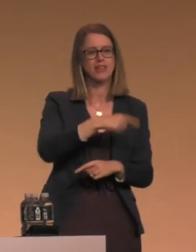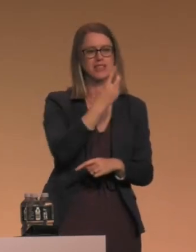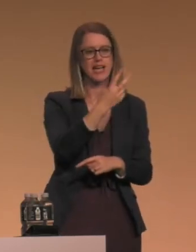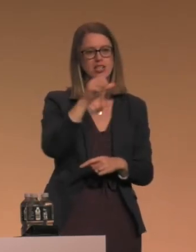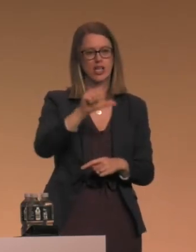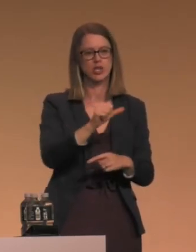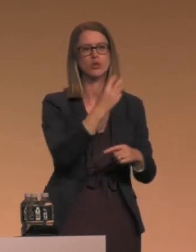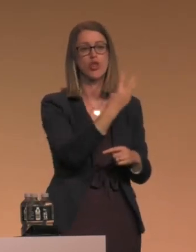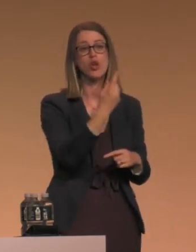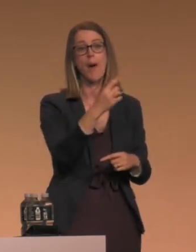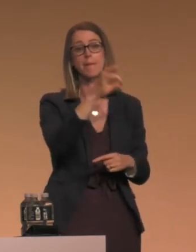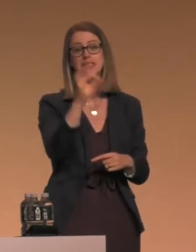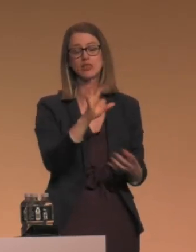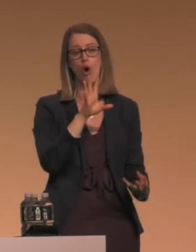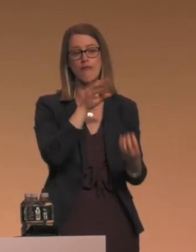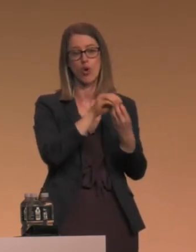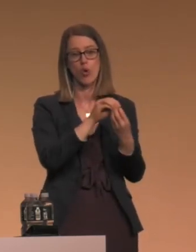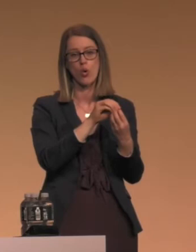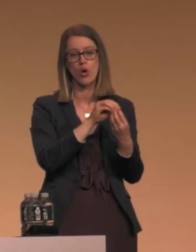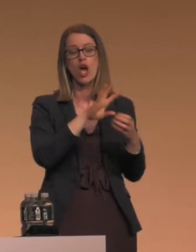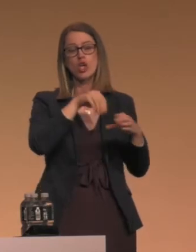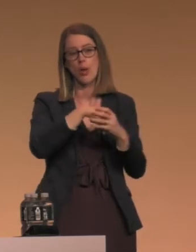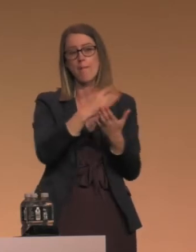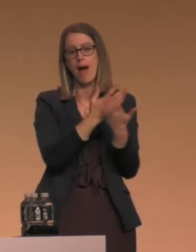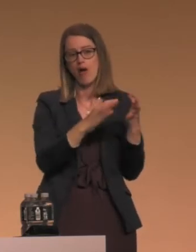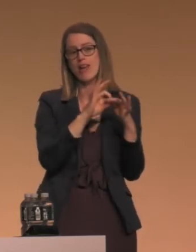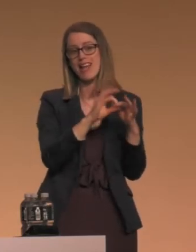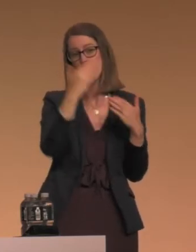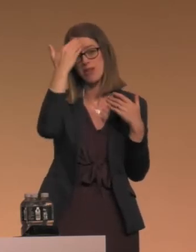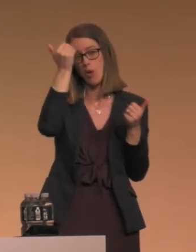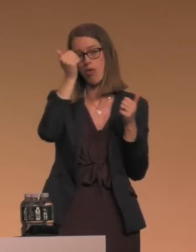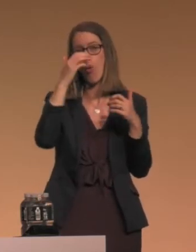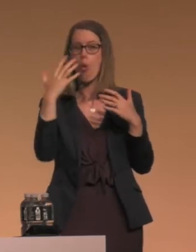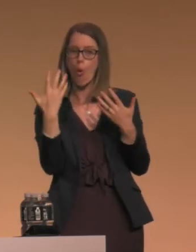that's 31%-- included a component relating to mental health or addiction.